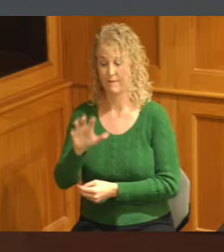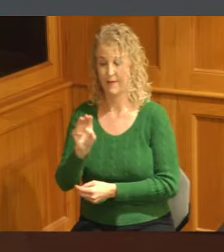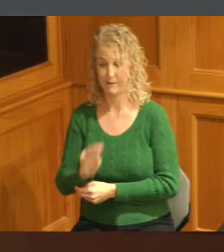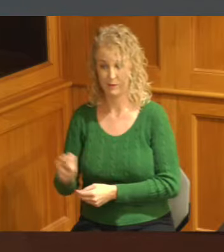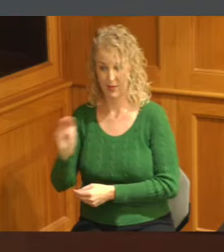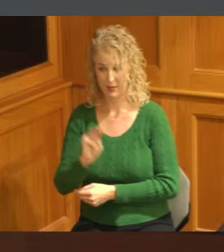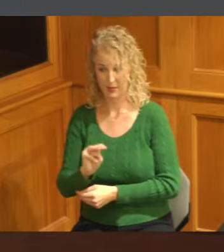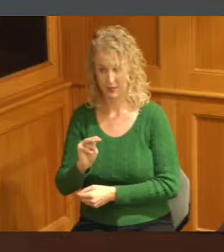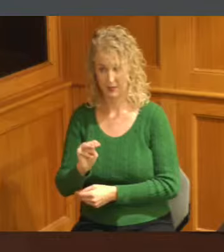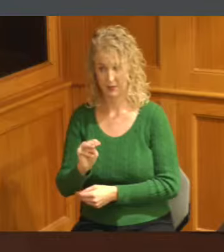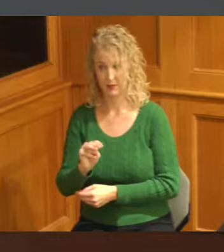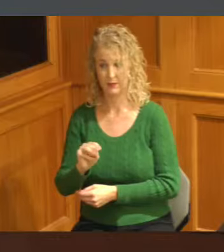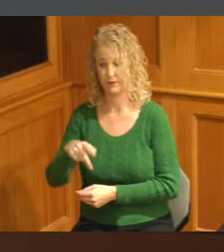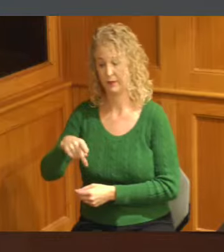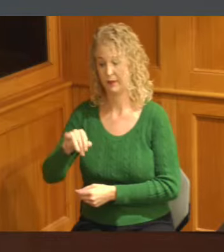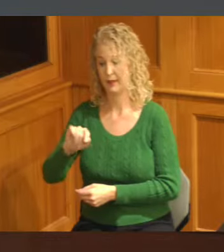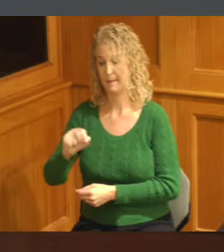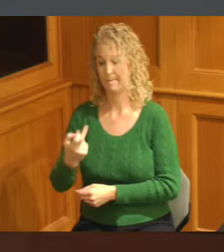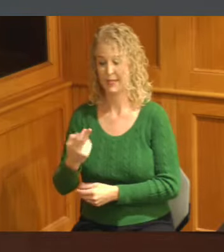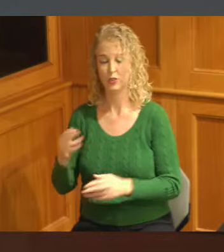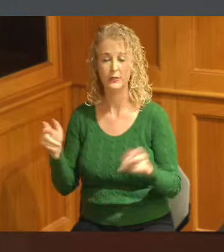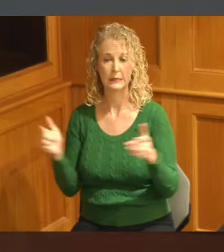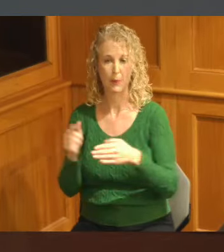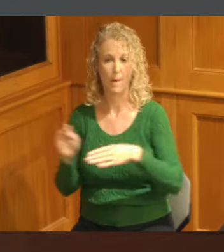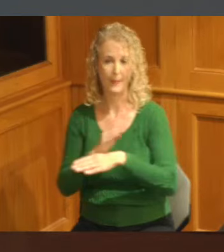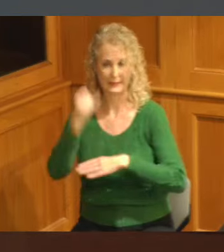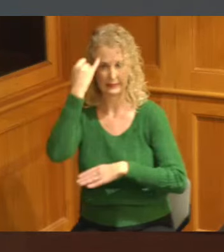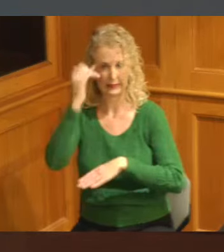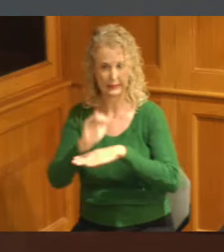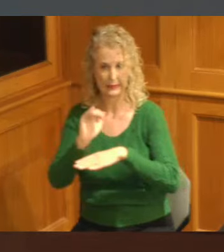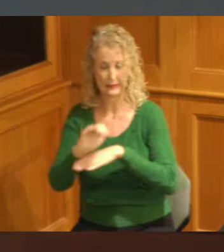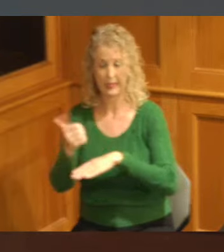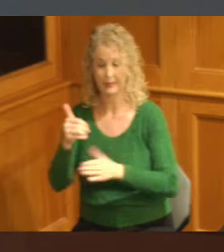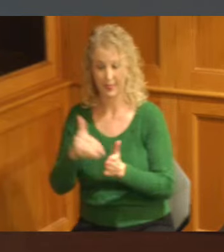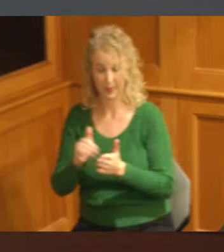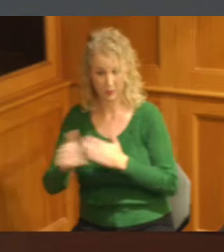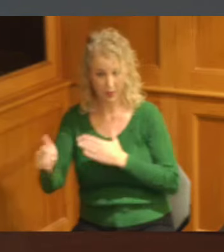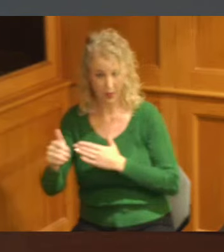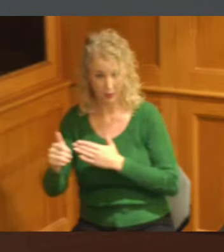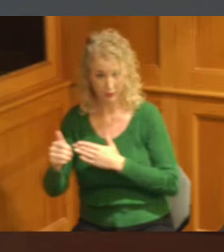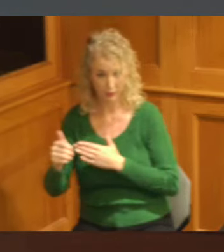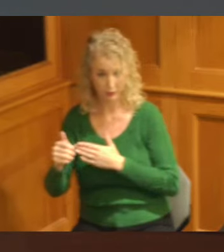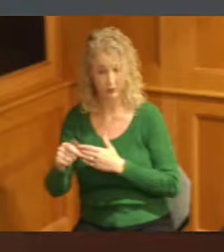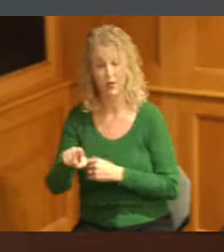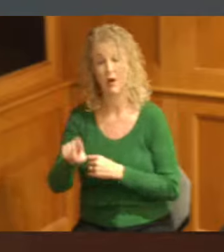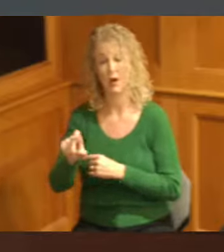An increase to the pitch night Small Business Day programming of $10,000. An allocation of $100,000